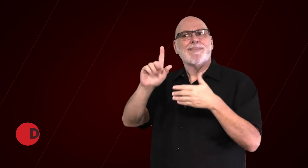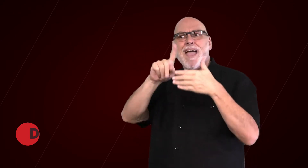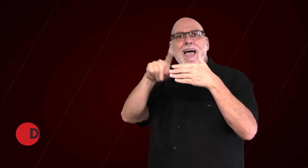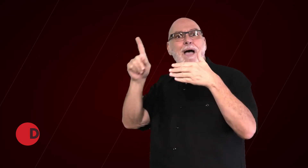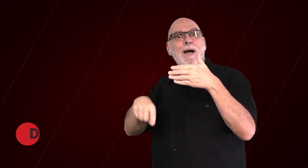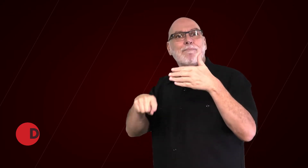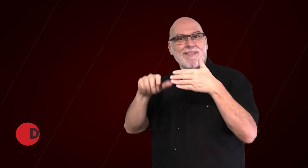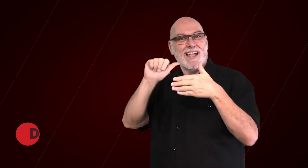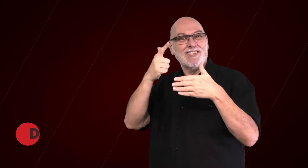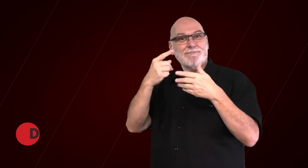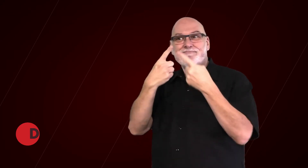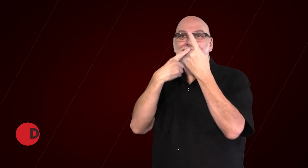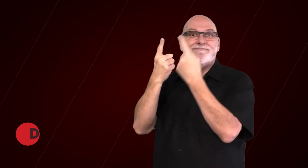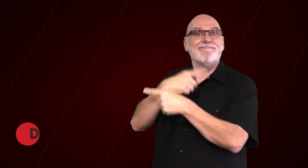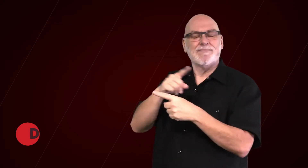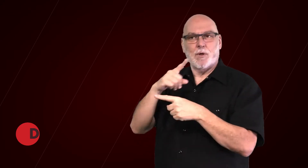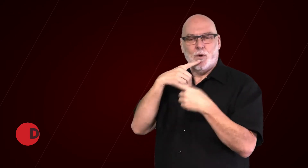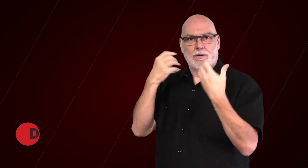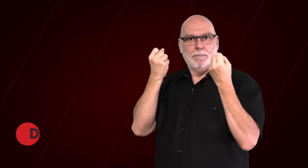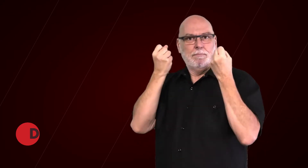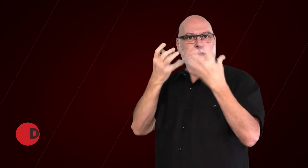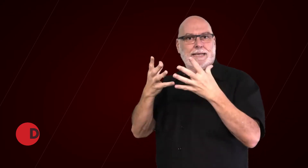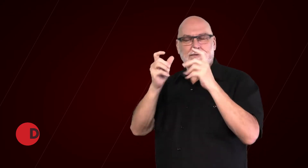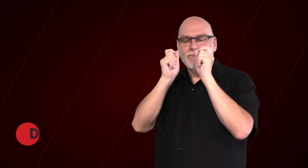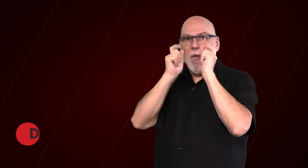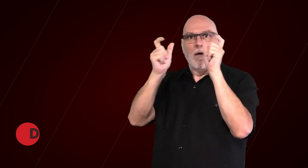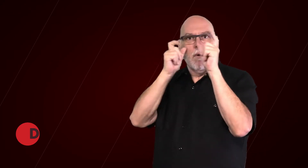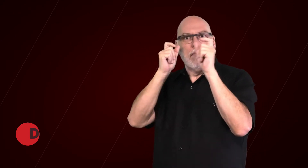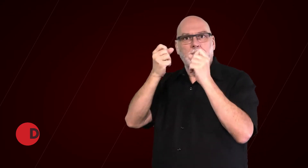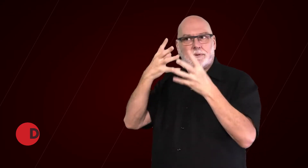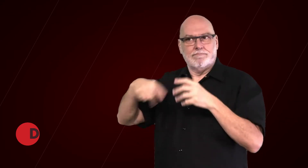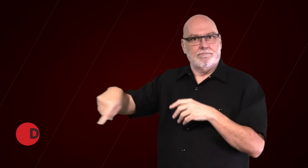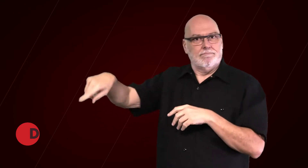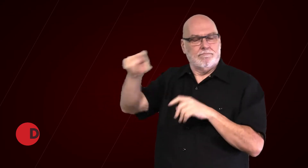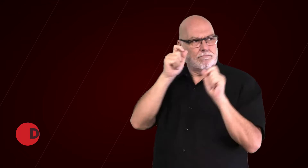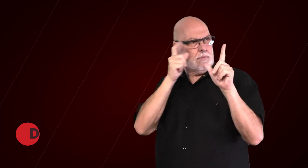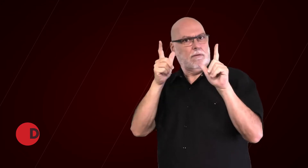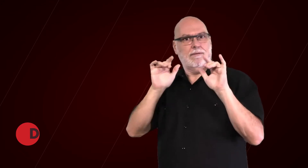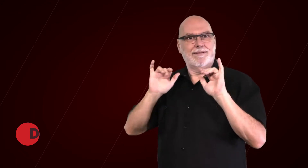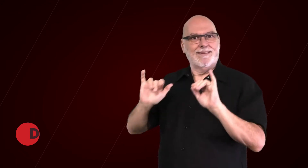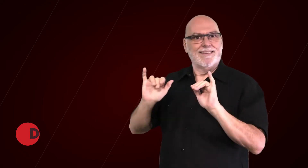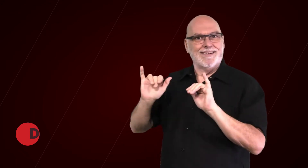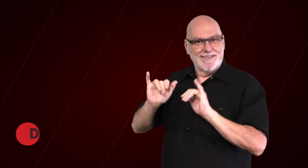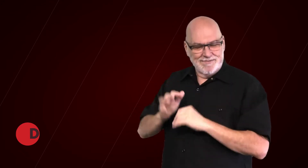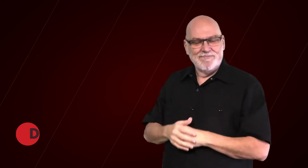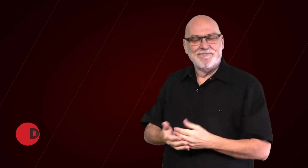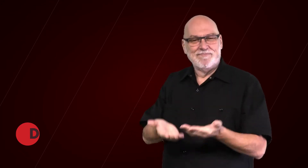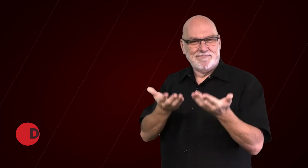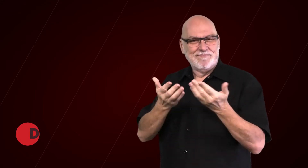The outcome of their AGM was a surprise for many!